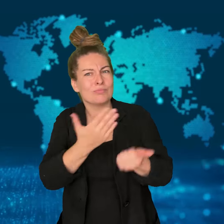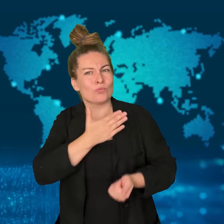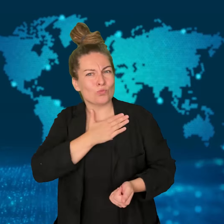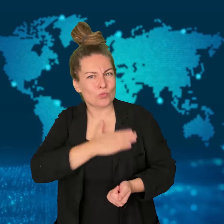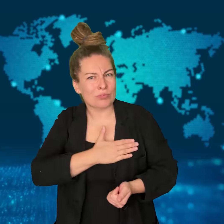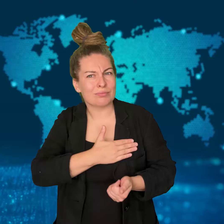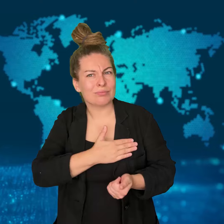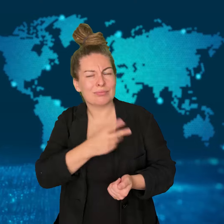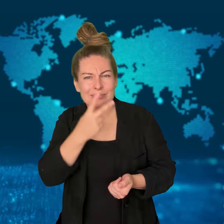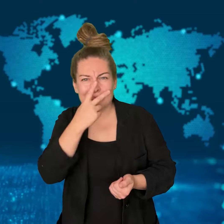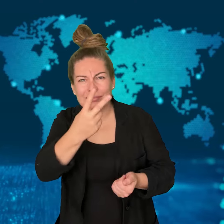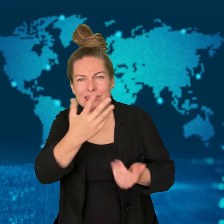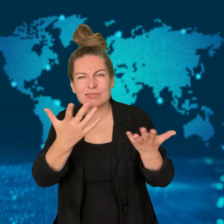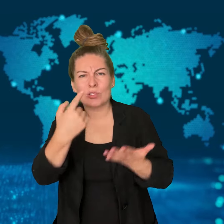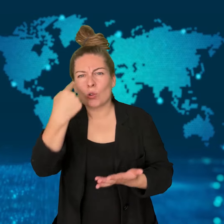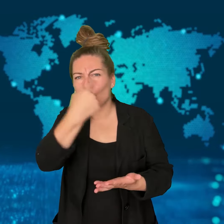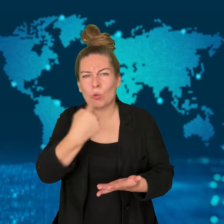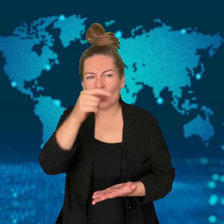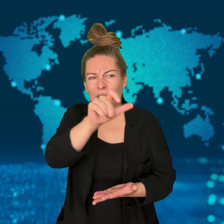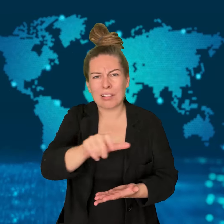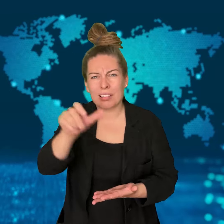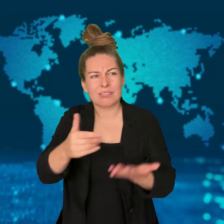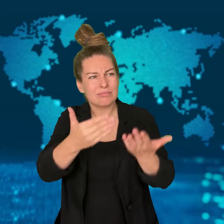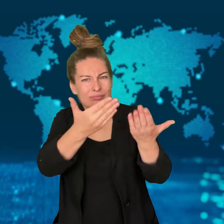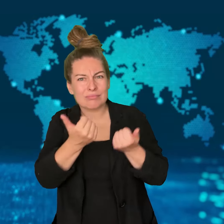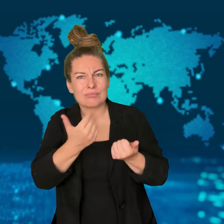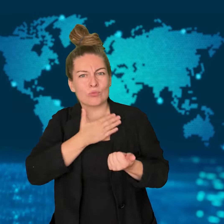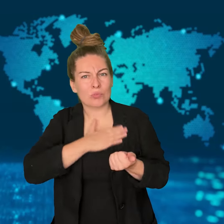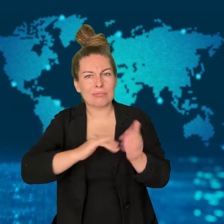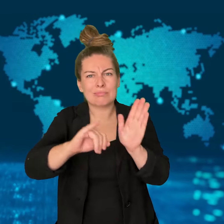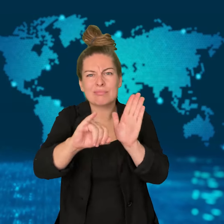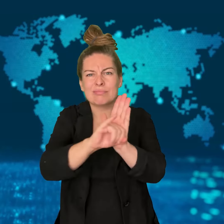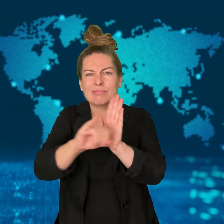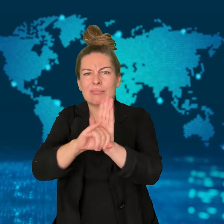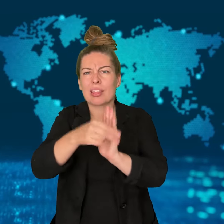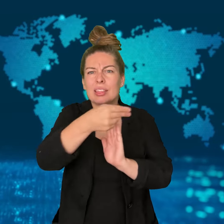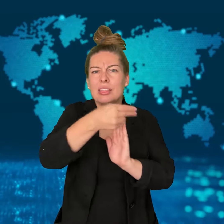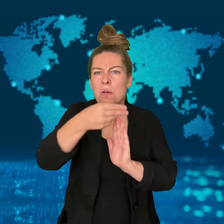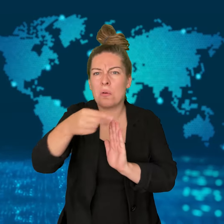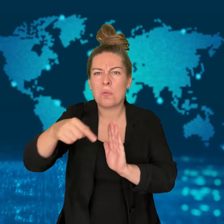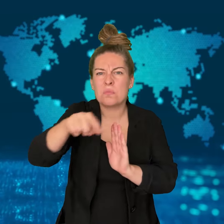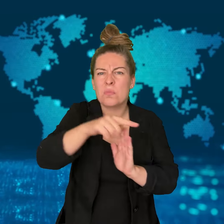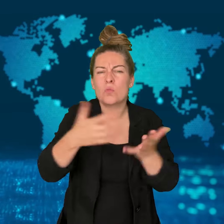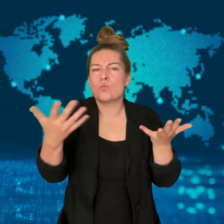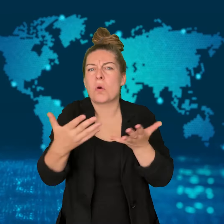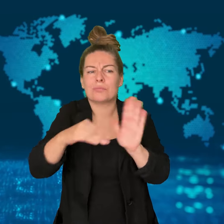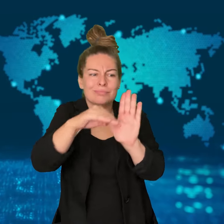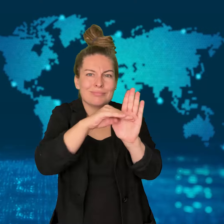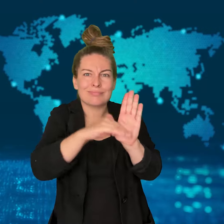Both Spain and the US have said they are asking for access to